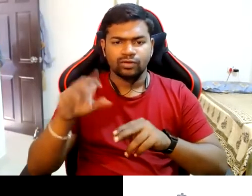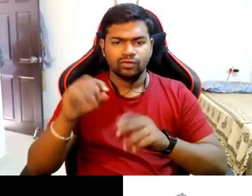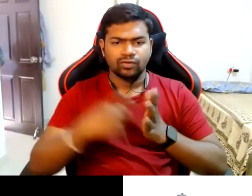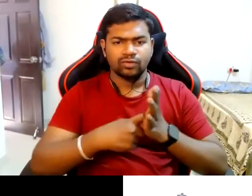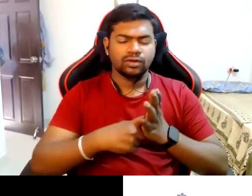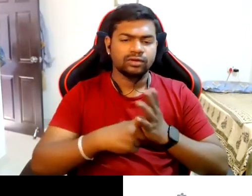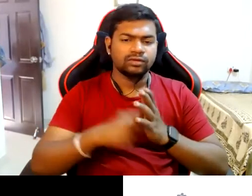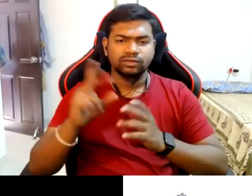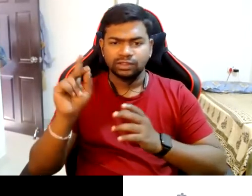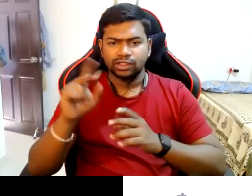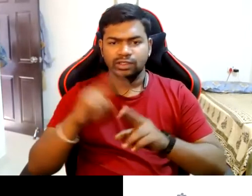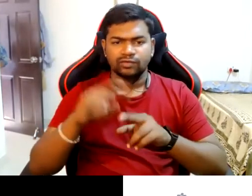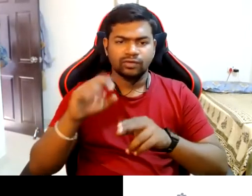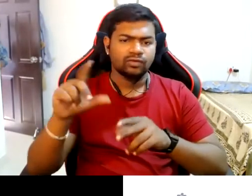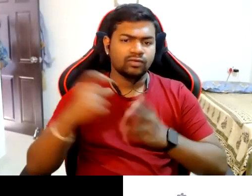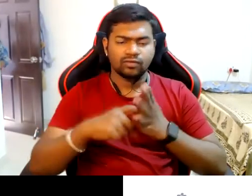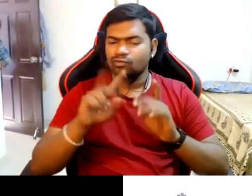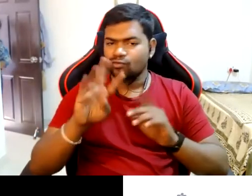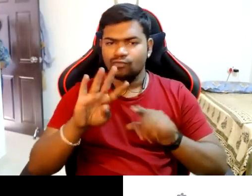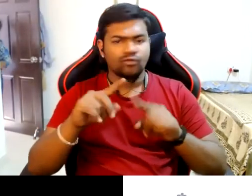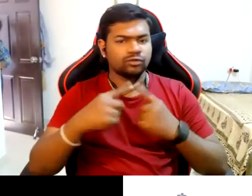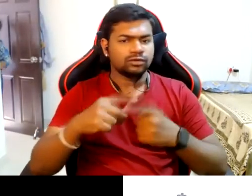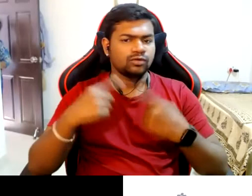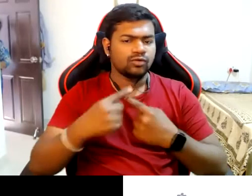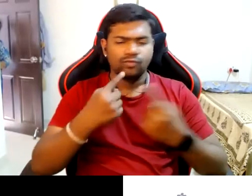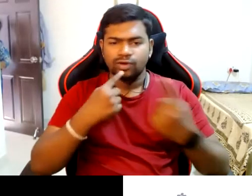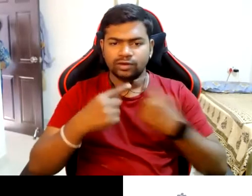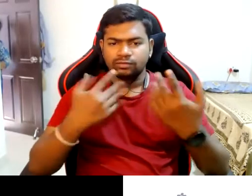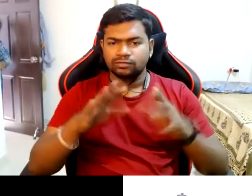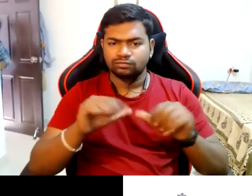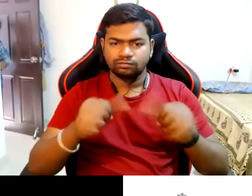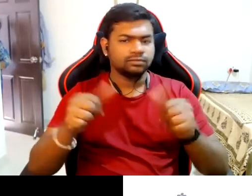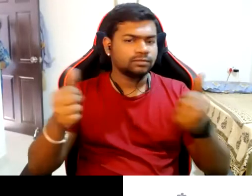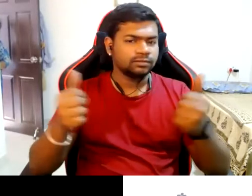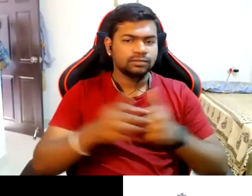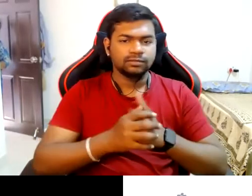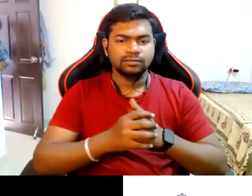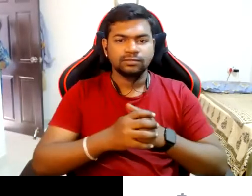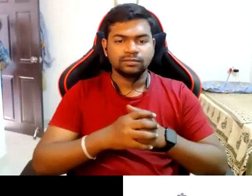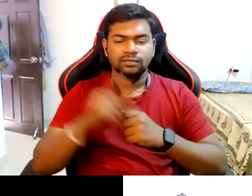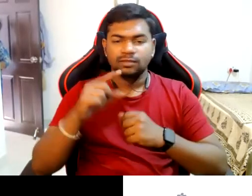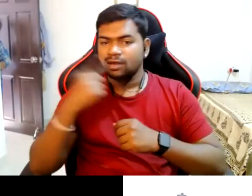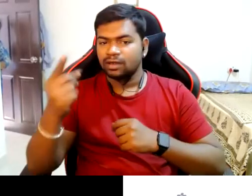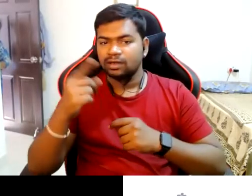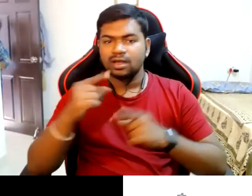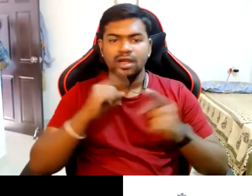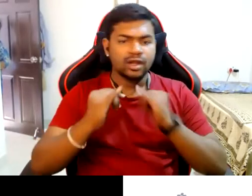like that 4 rounds of interviews passed. So I'll tell the interviewer that sir i have hearing impairment.